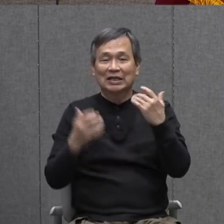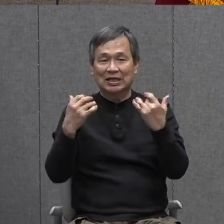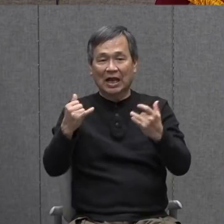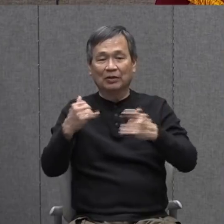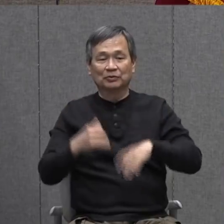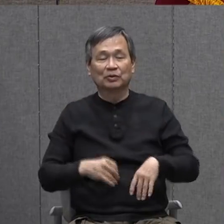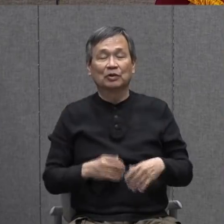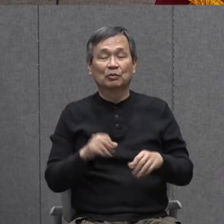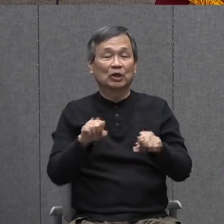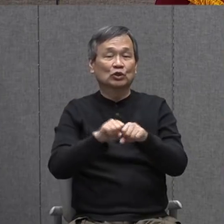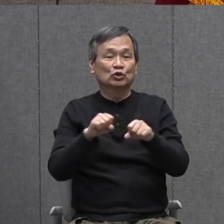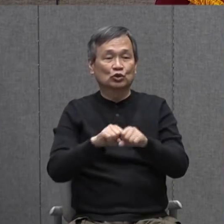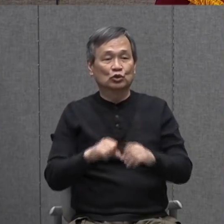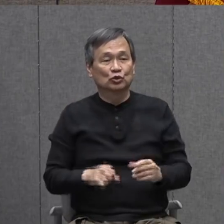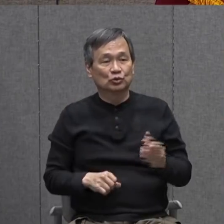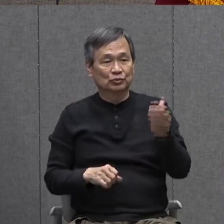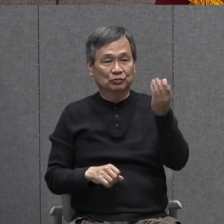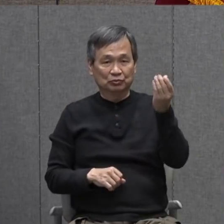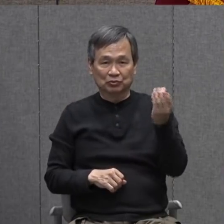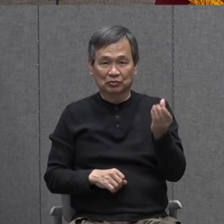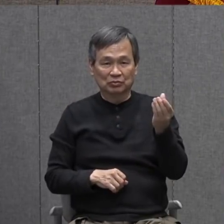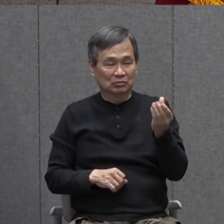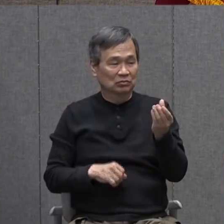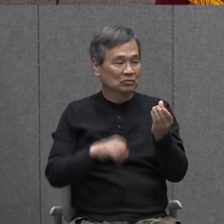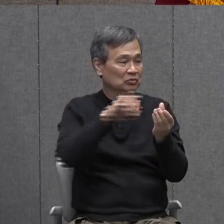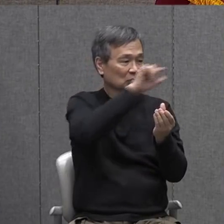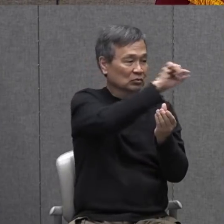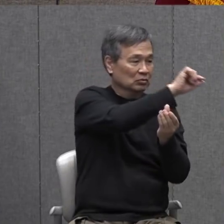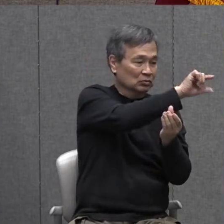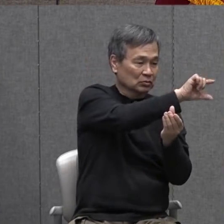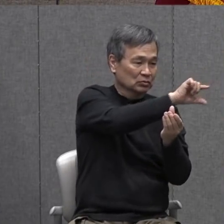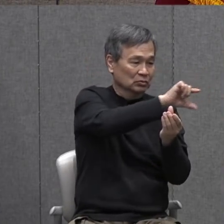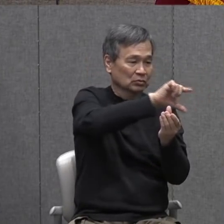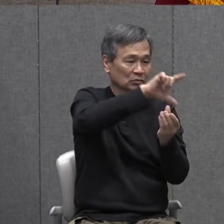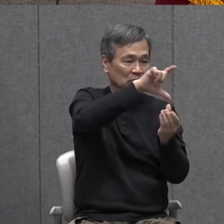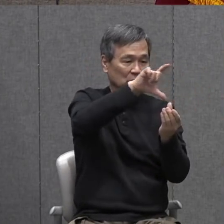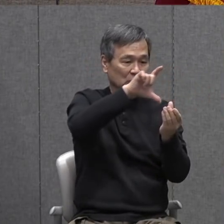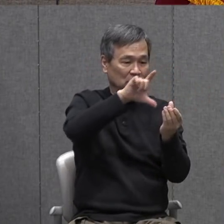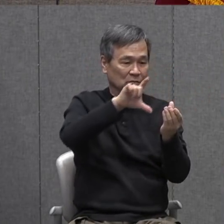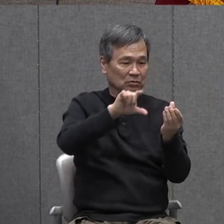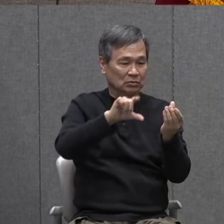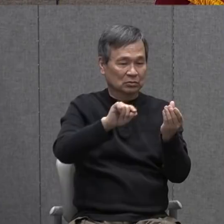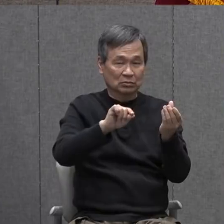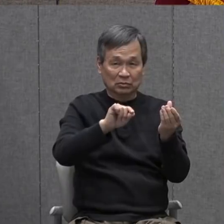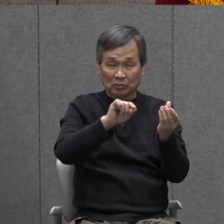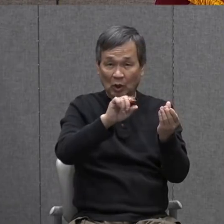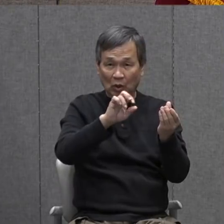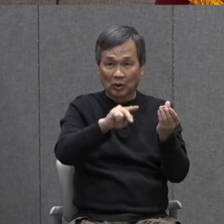Add your textures and your colors later. So my shoe, I notice it curves